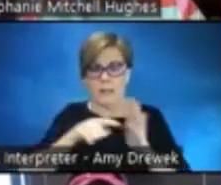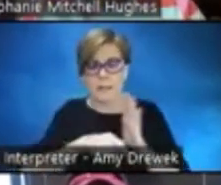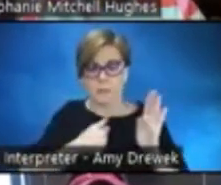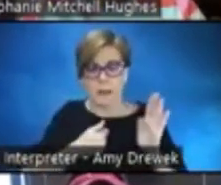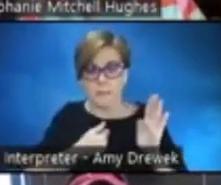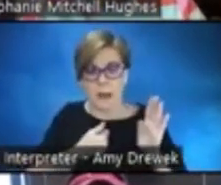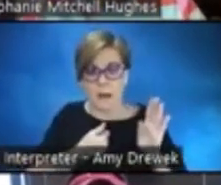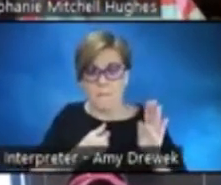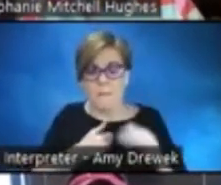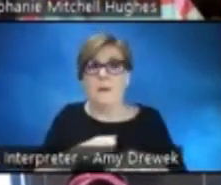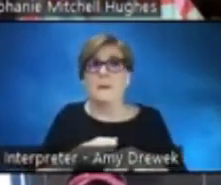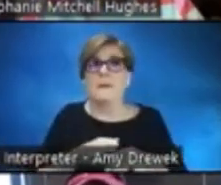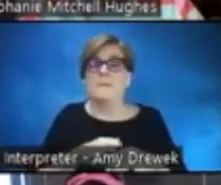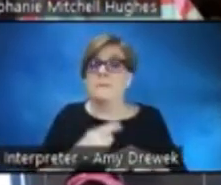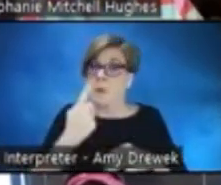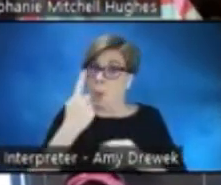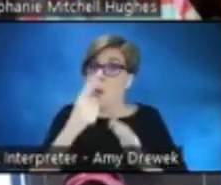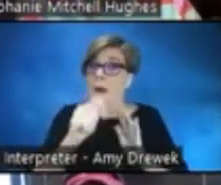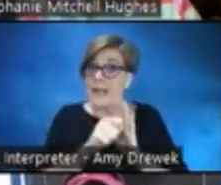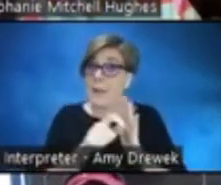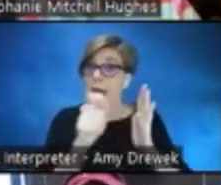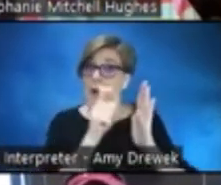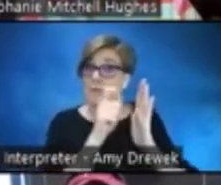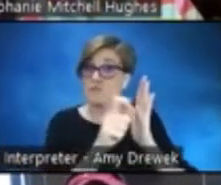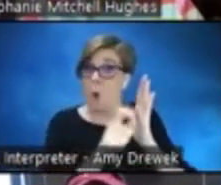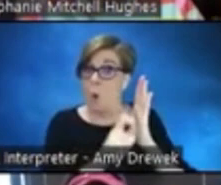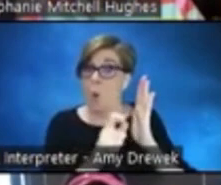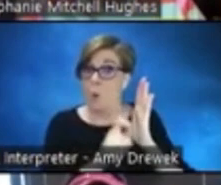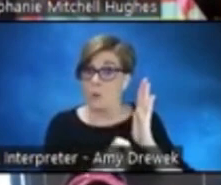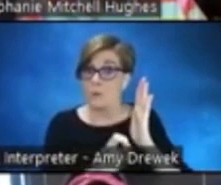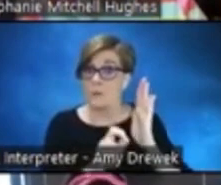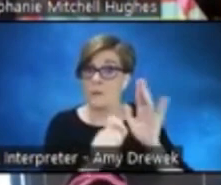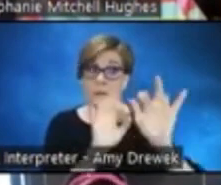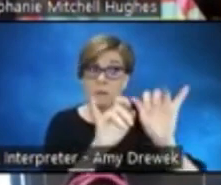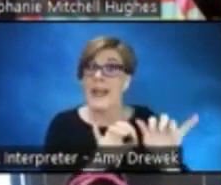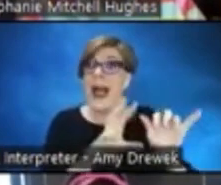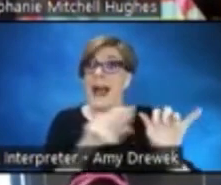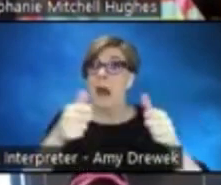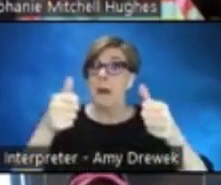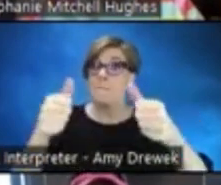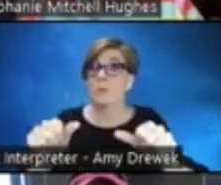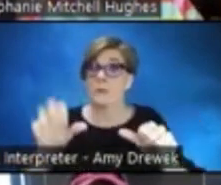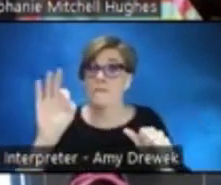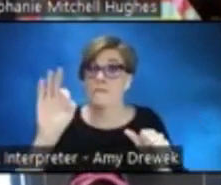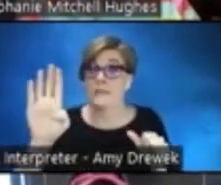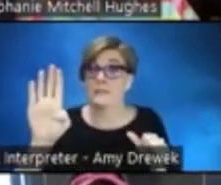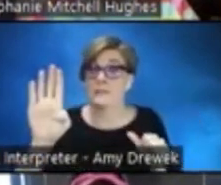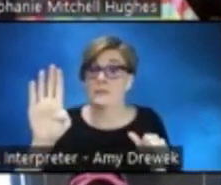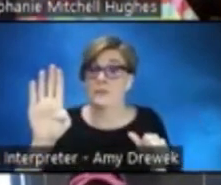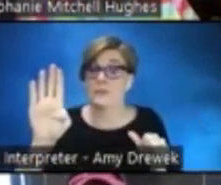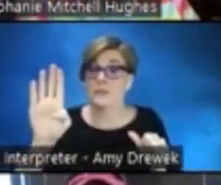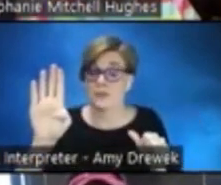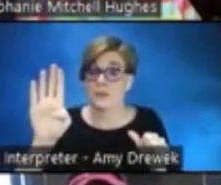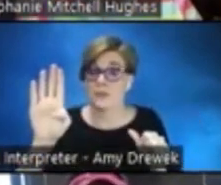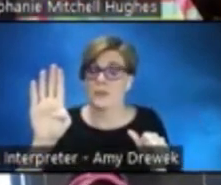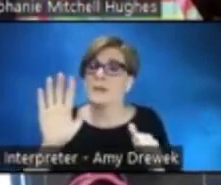ABOUT IT AND THEN FIRST POSTED IT ON FACEBOOK. TO ME, IT IS THE WRONG QUESTION.